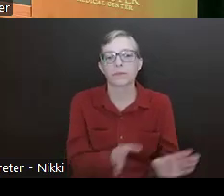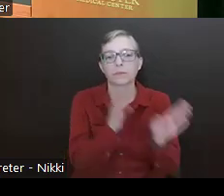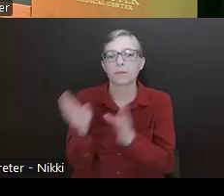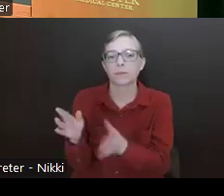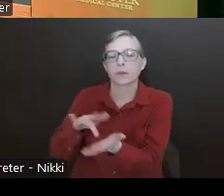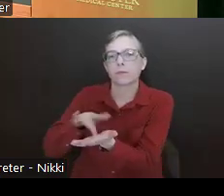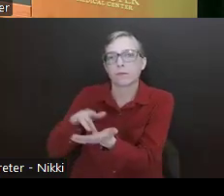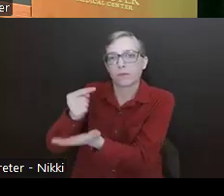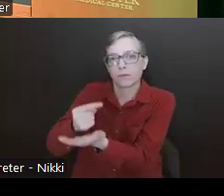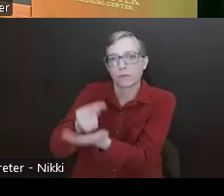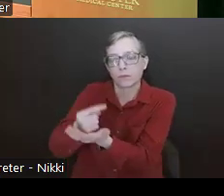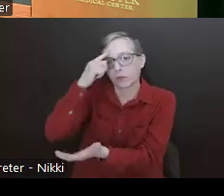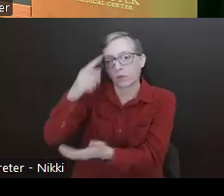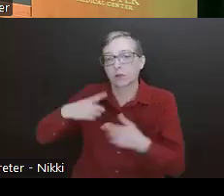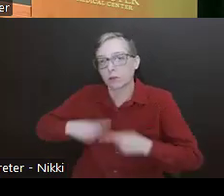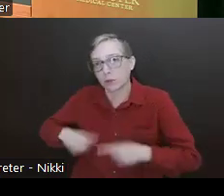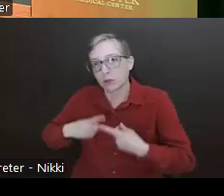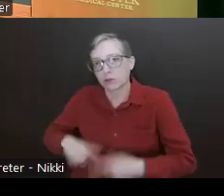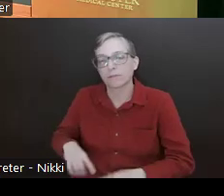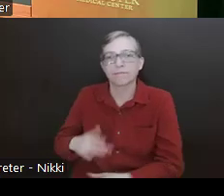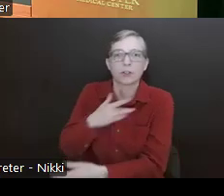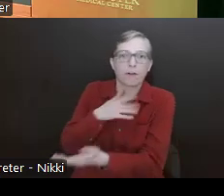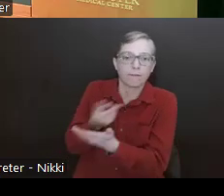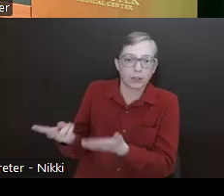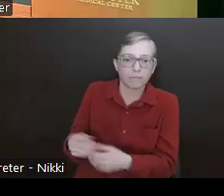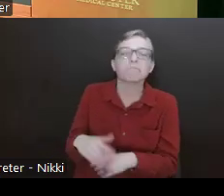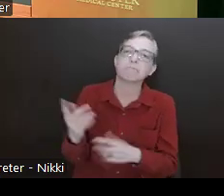uh again SSRIs are probably are the things that have been primarily been studied but the story